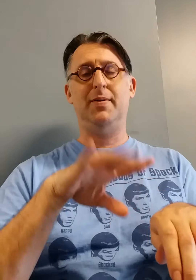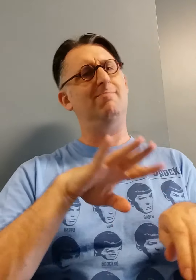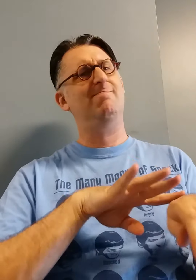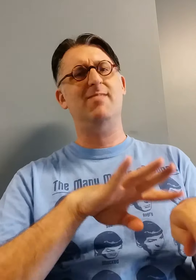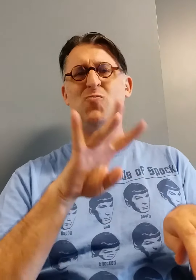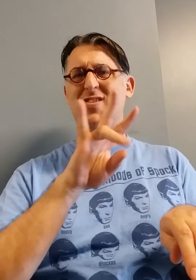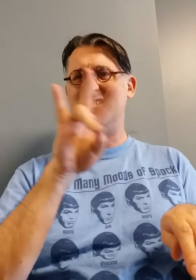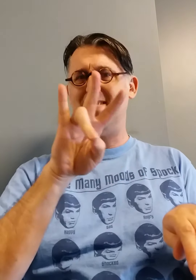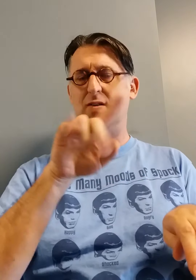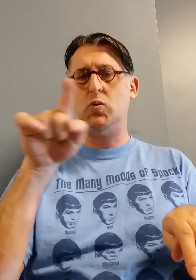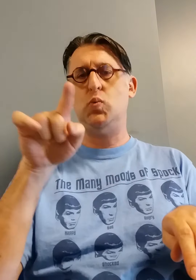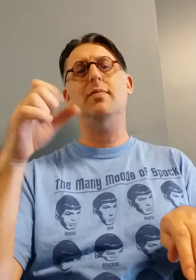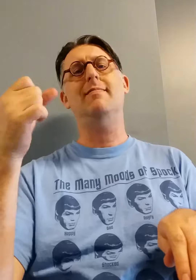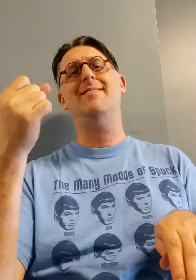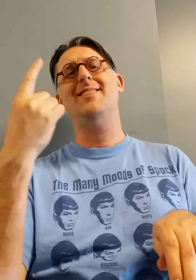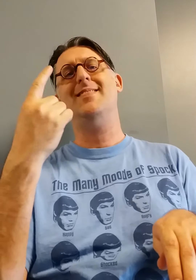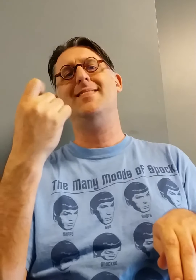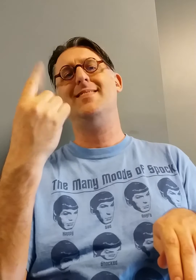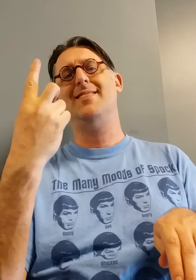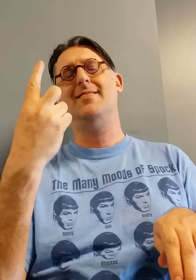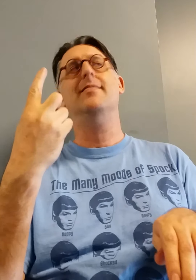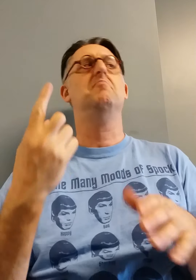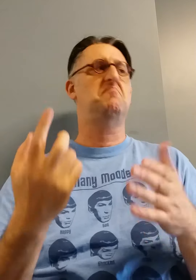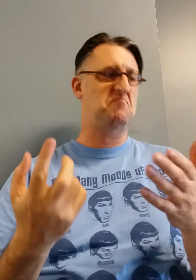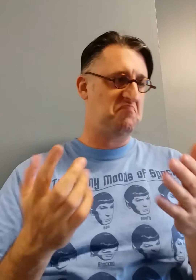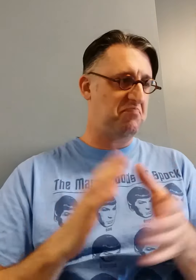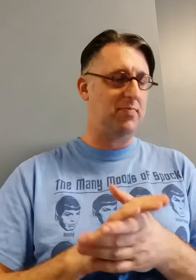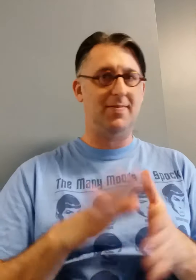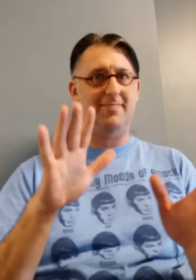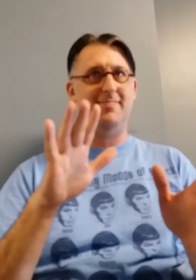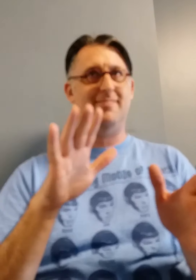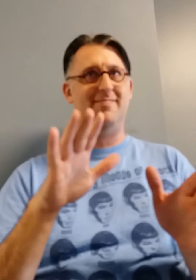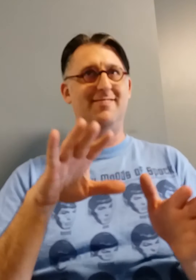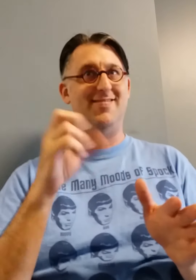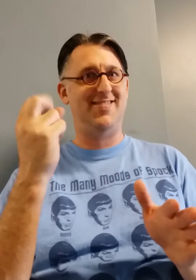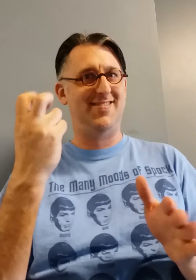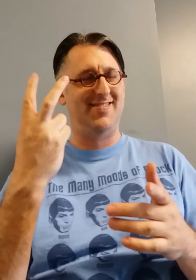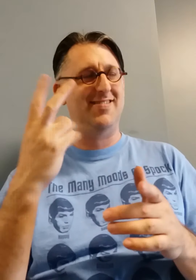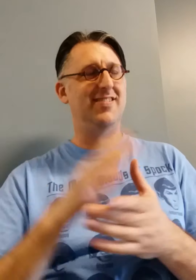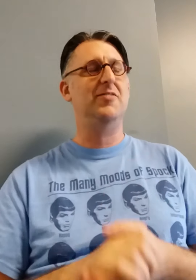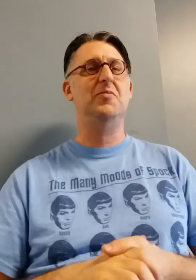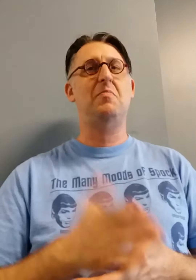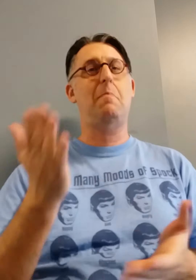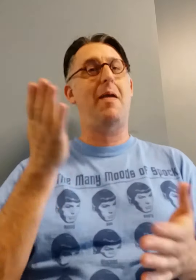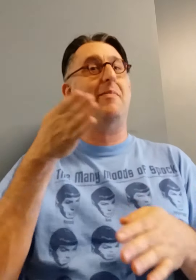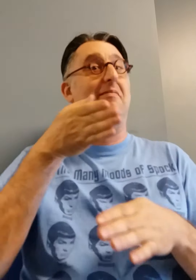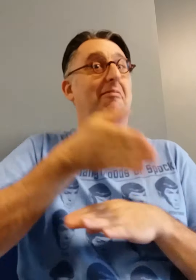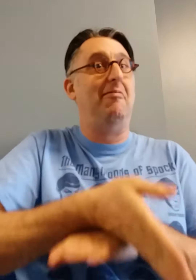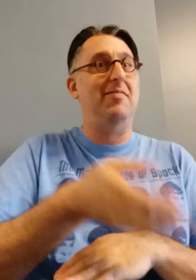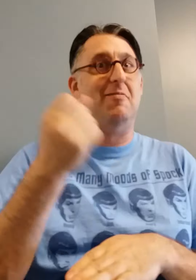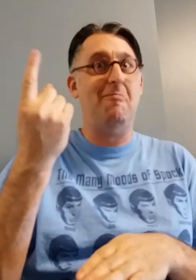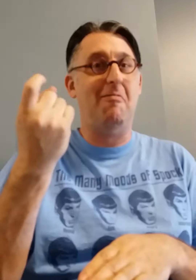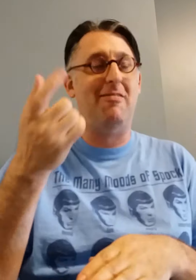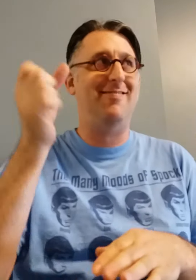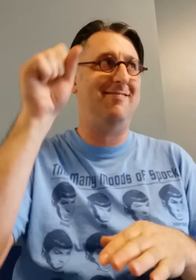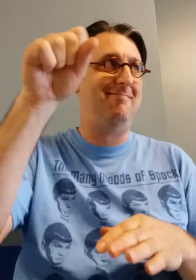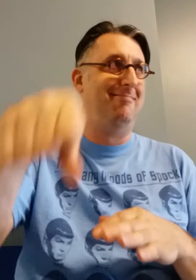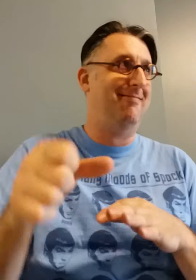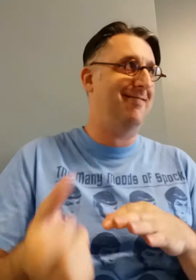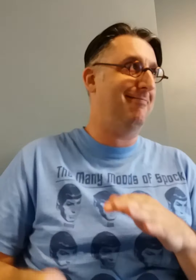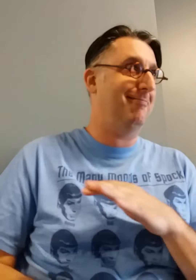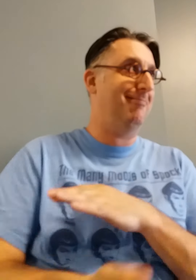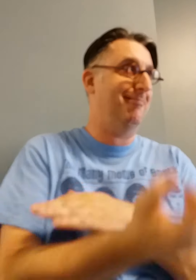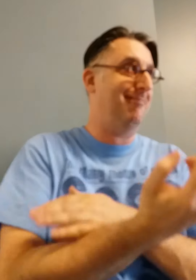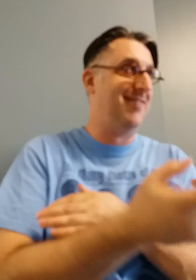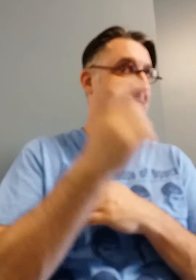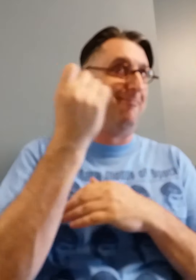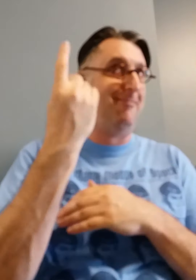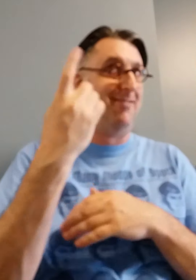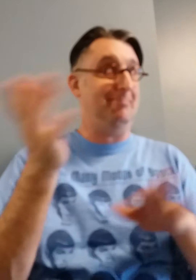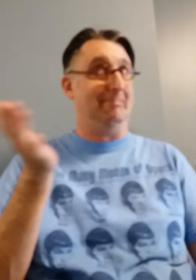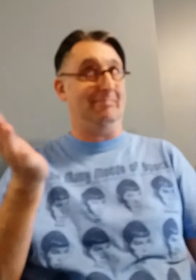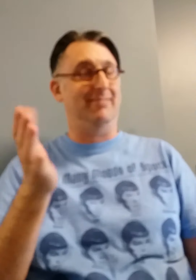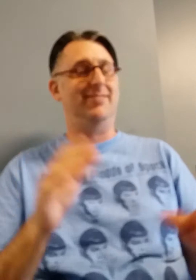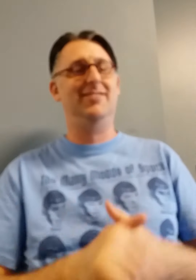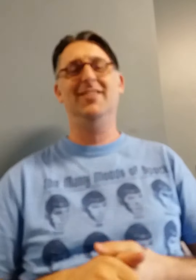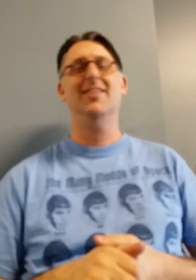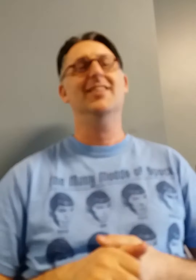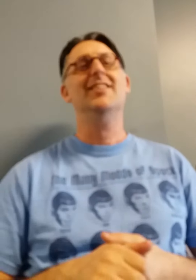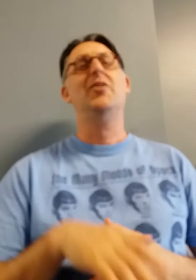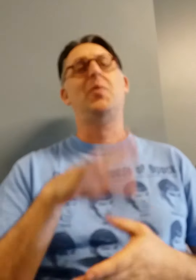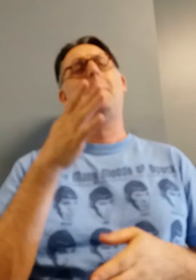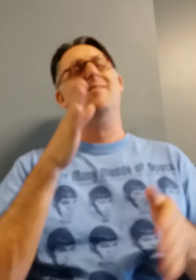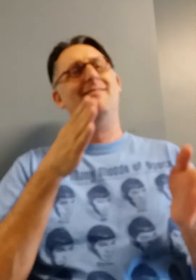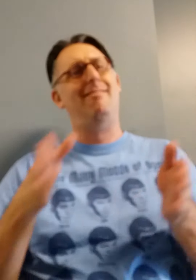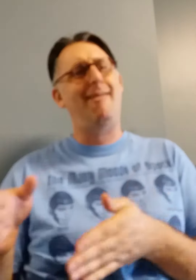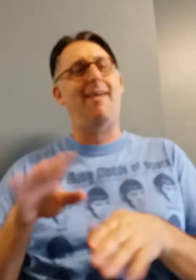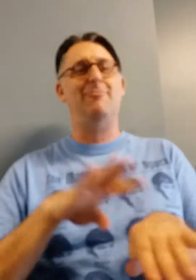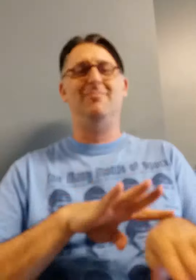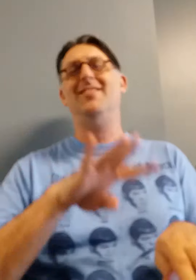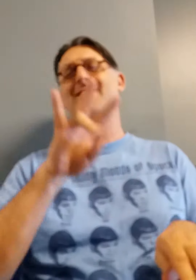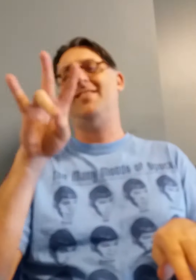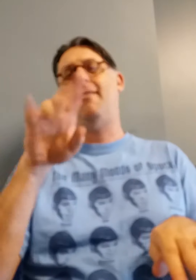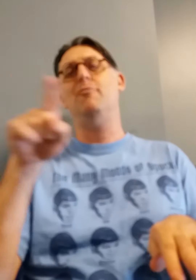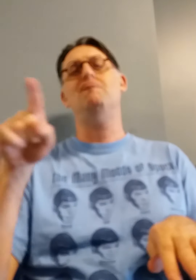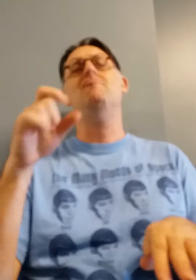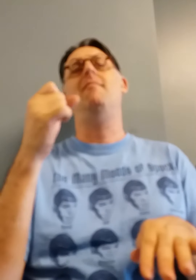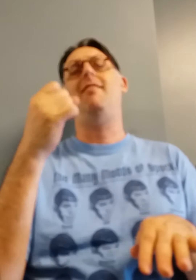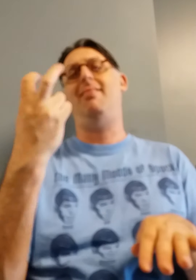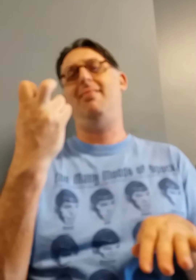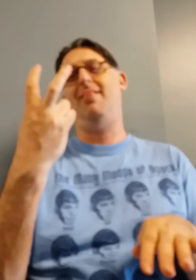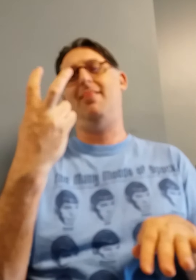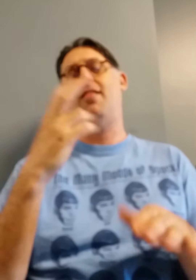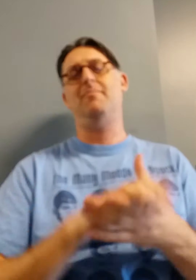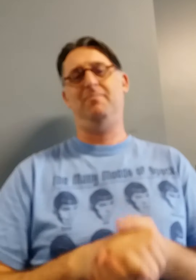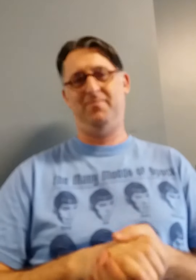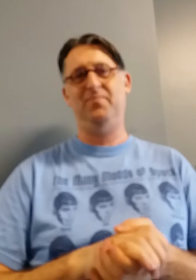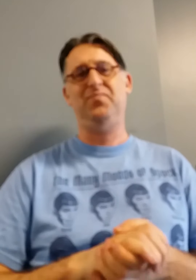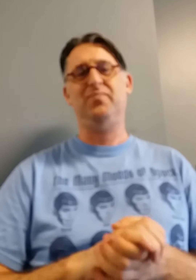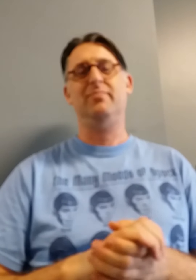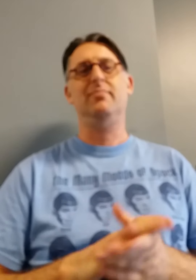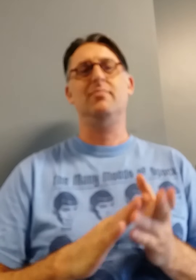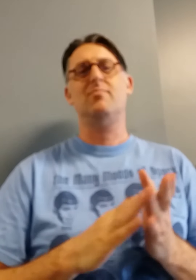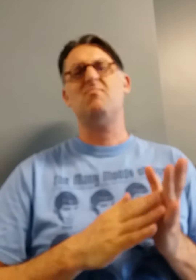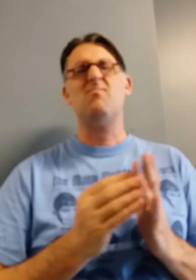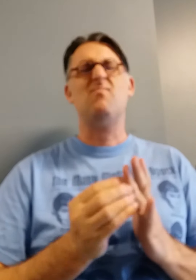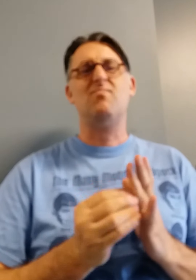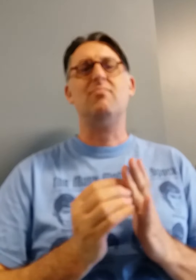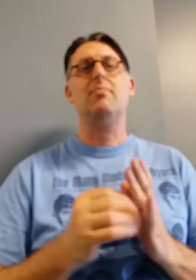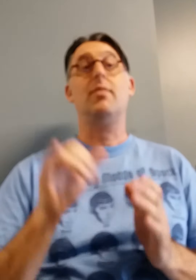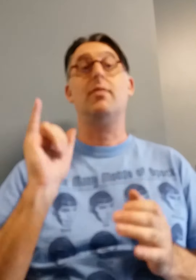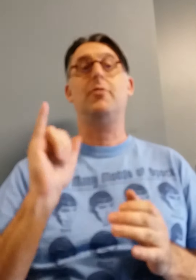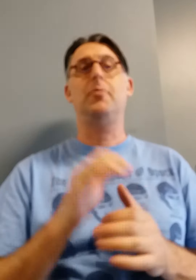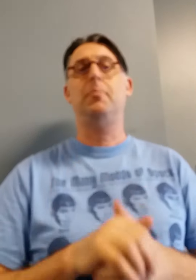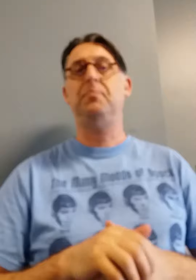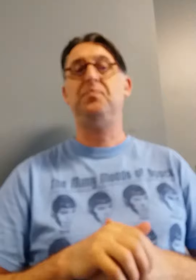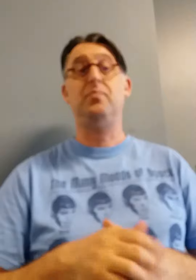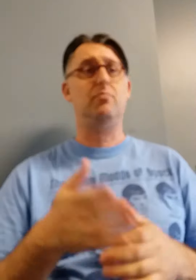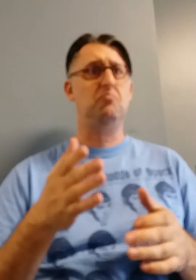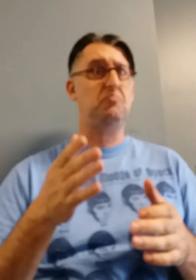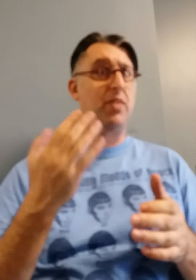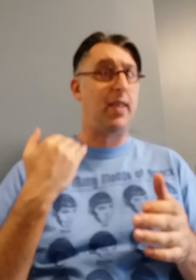Time: 7:00pm-11:00pm (oops said 12am; maybe)